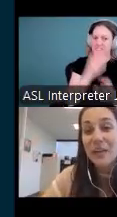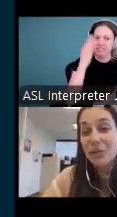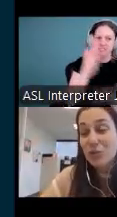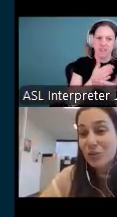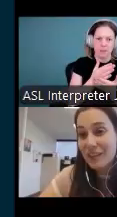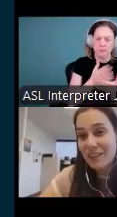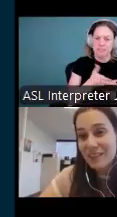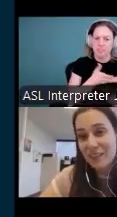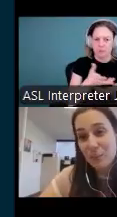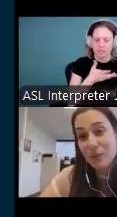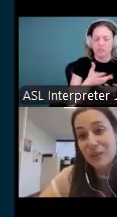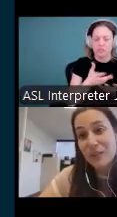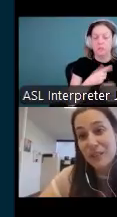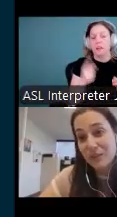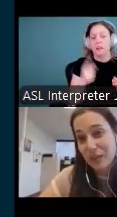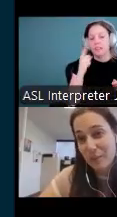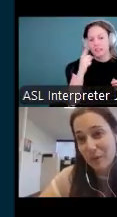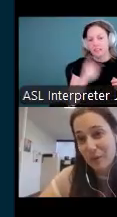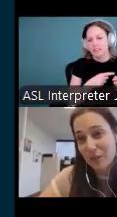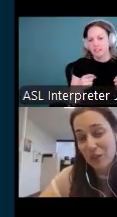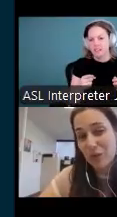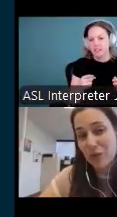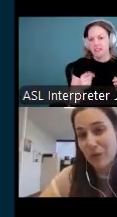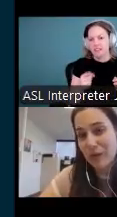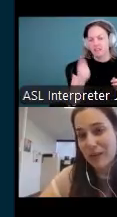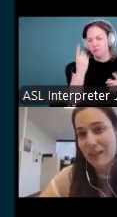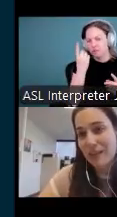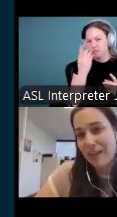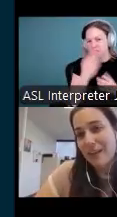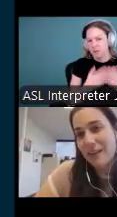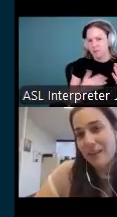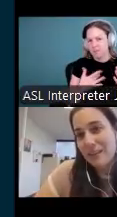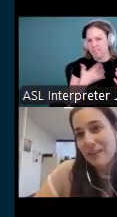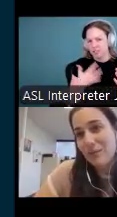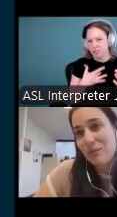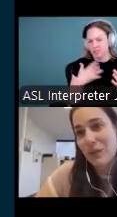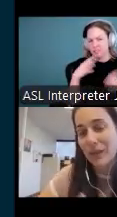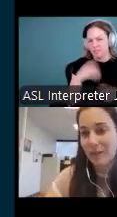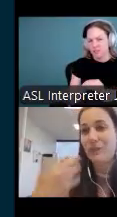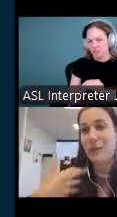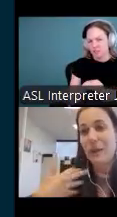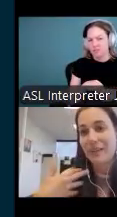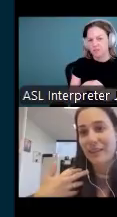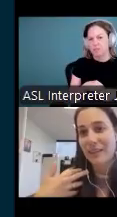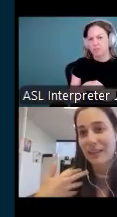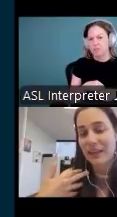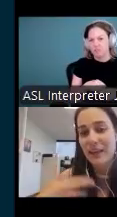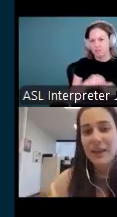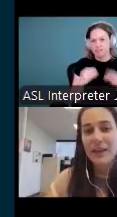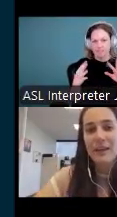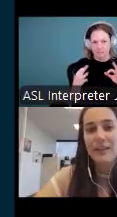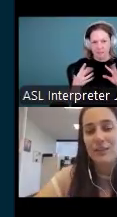I do think there's a little bit of a sensory component to going, and they like the, like, the feedback that they get and. So